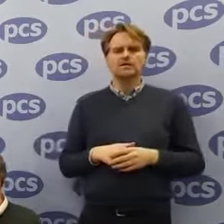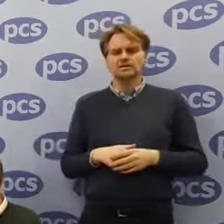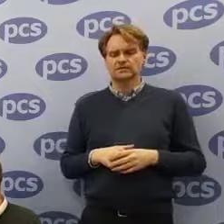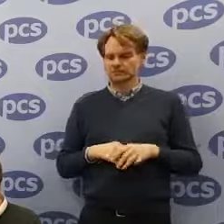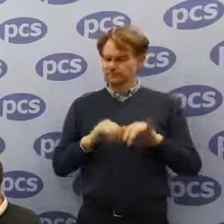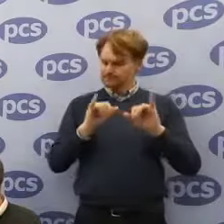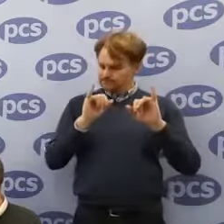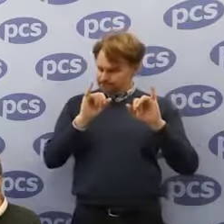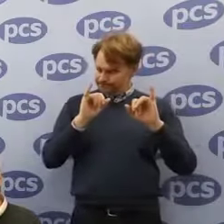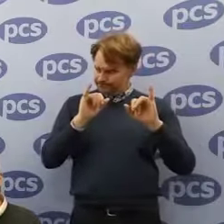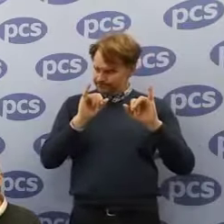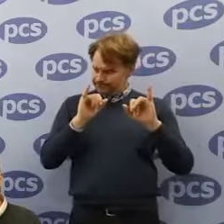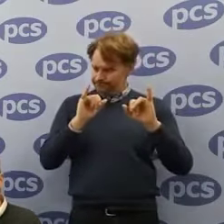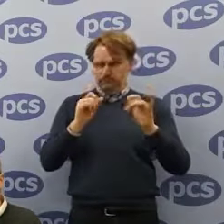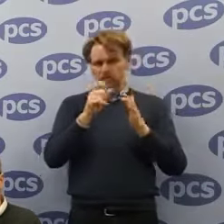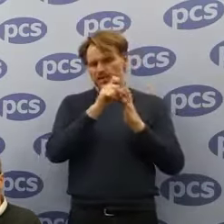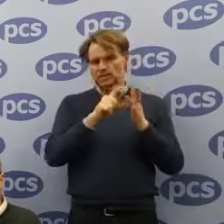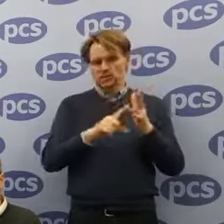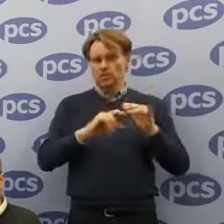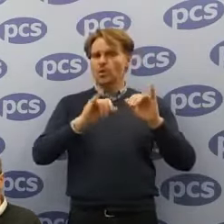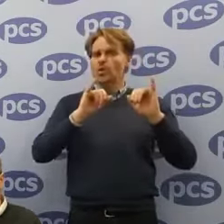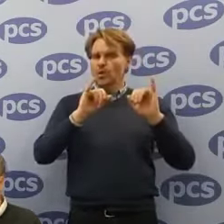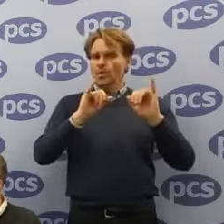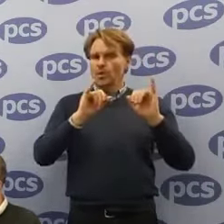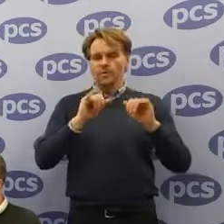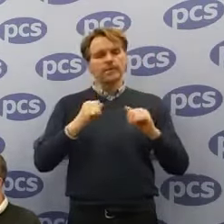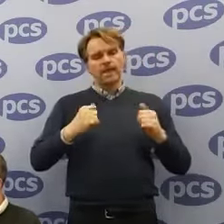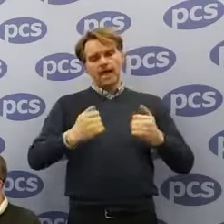shocking things I think we've ever seen, is they were told that they could have